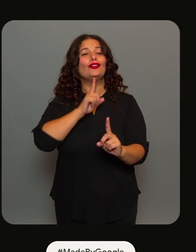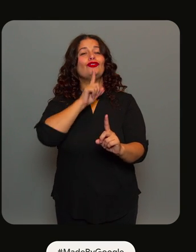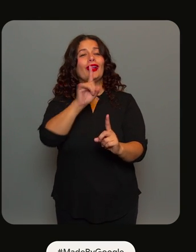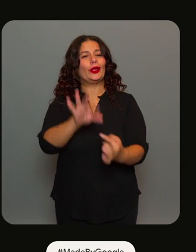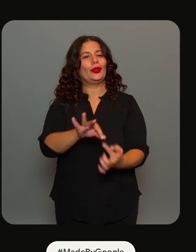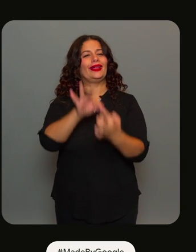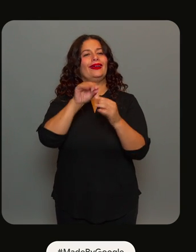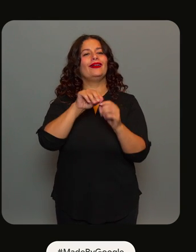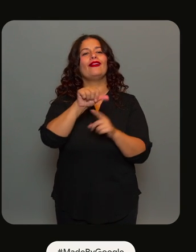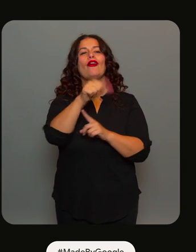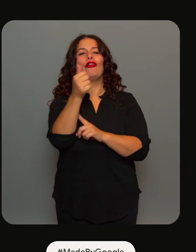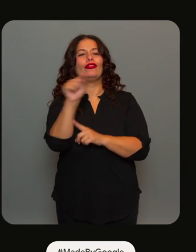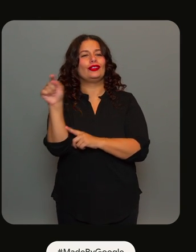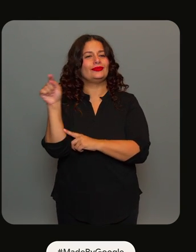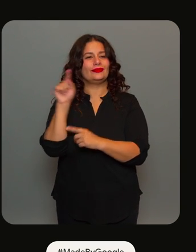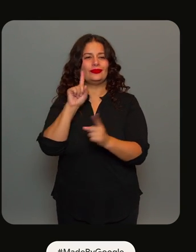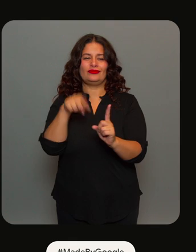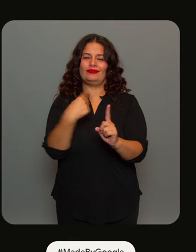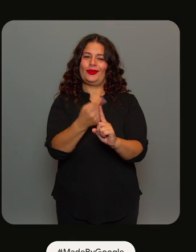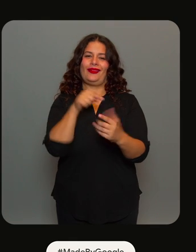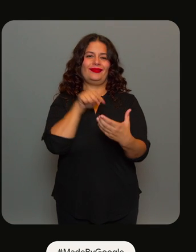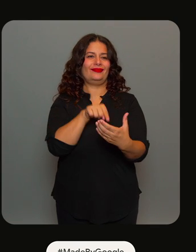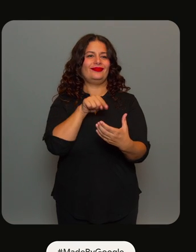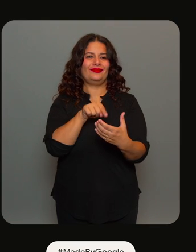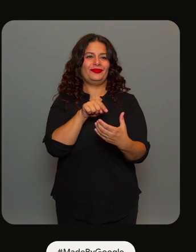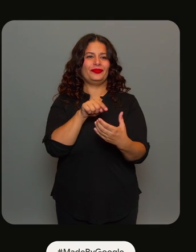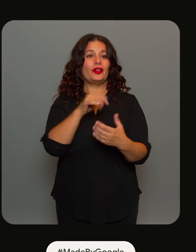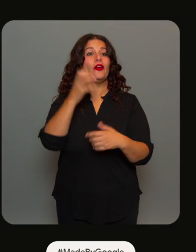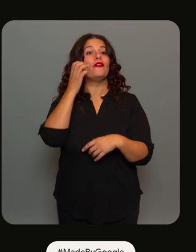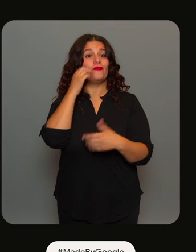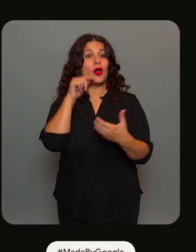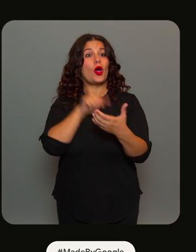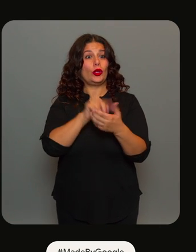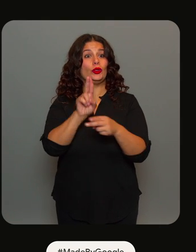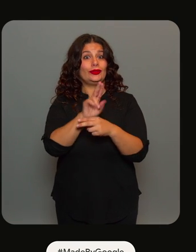Like a smartphone that uses AI to help you take the best photos